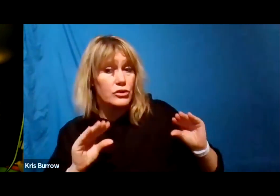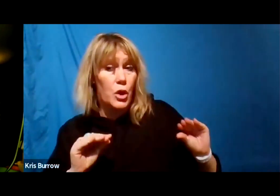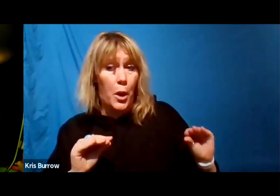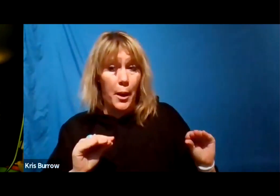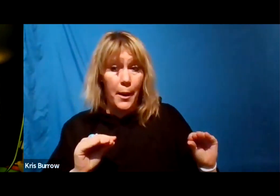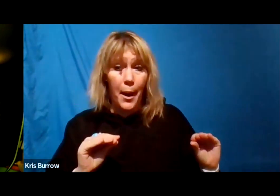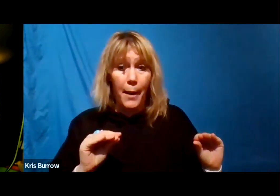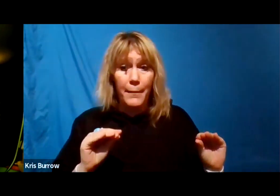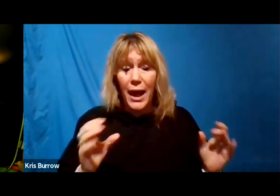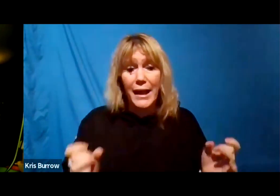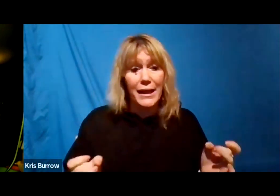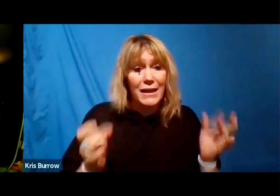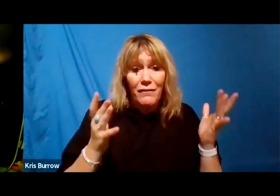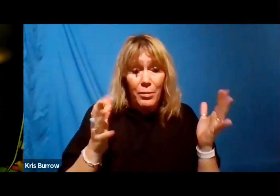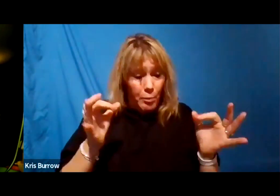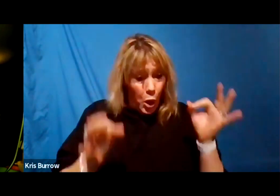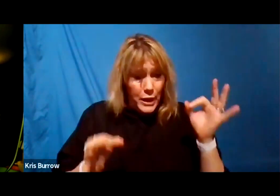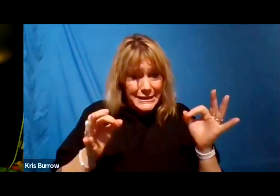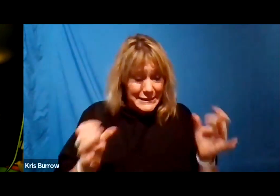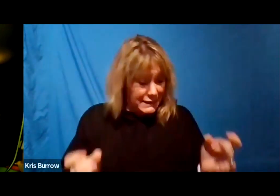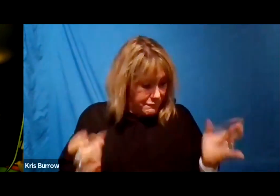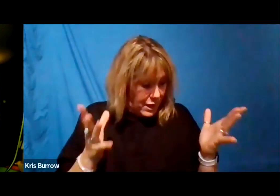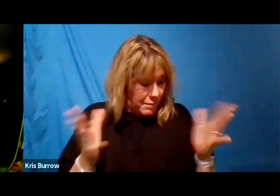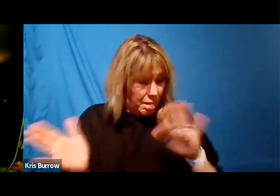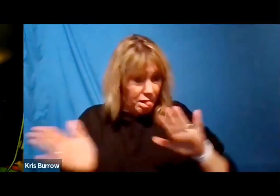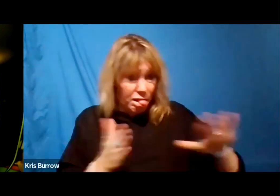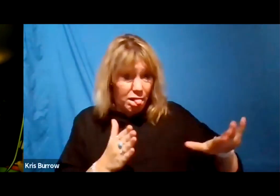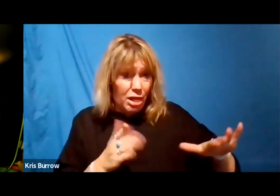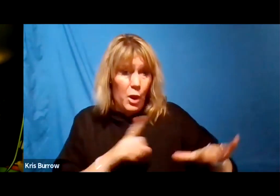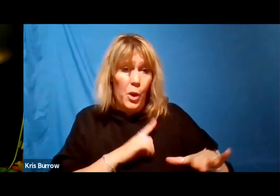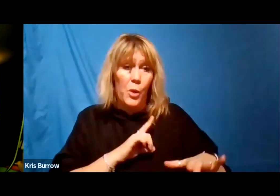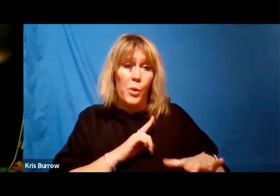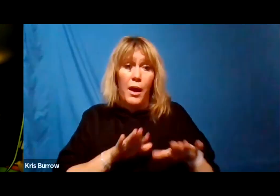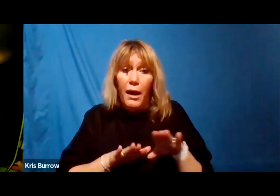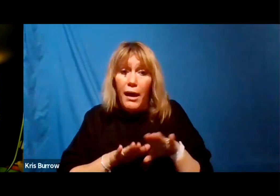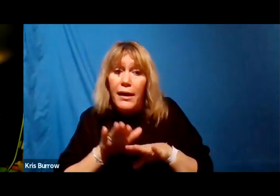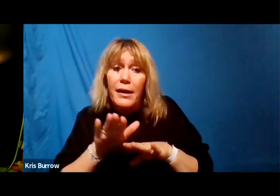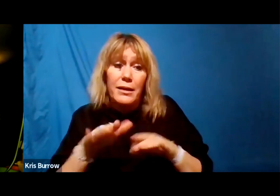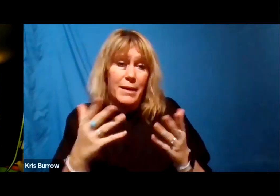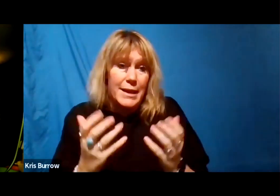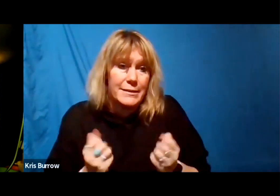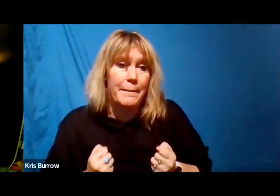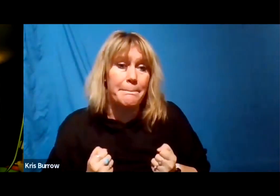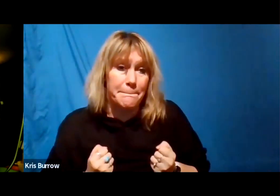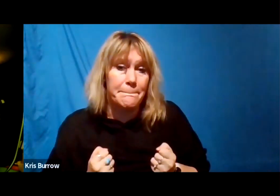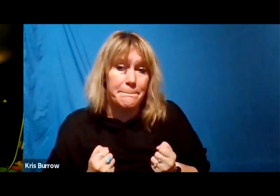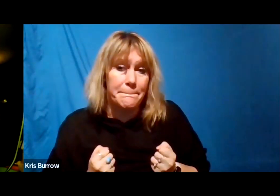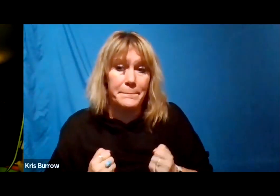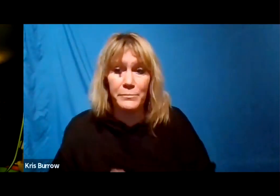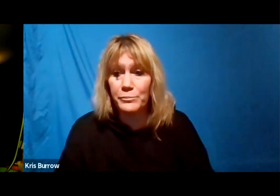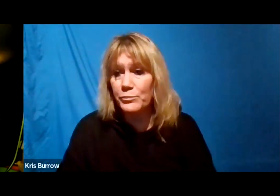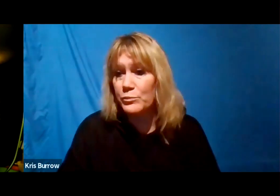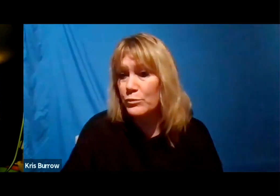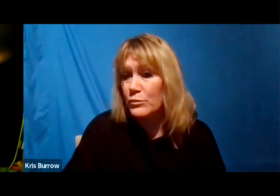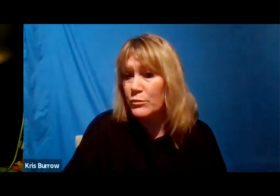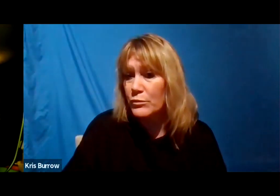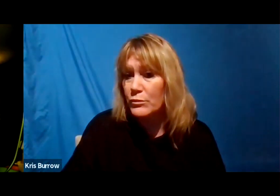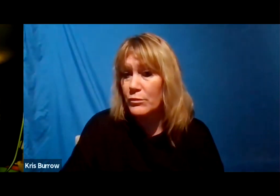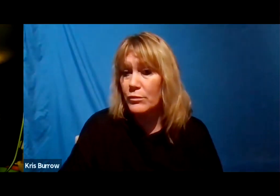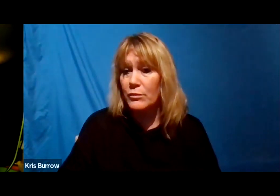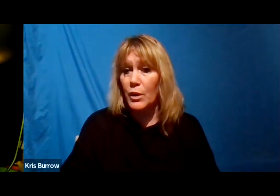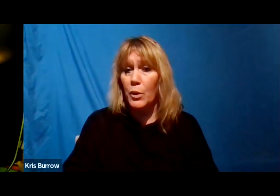A kingdom for a meaning, I say.